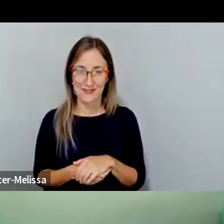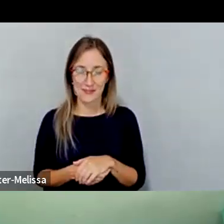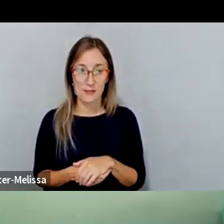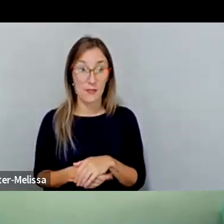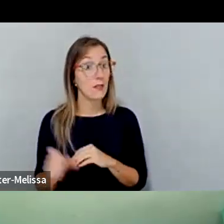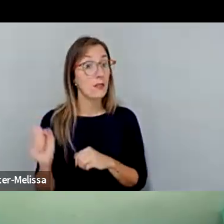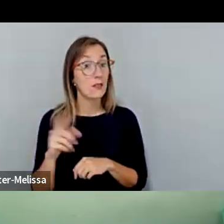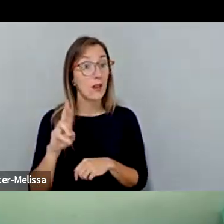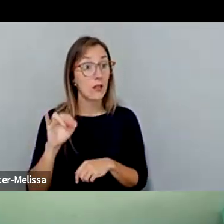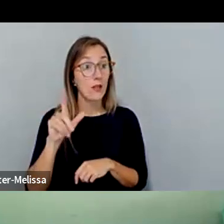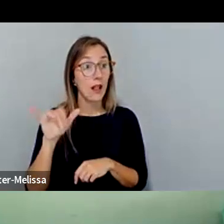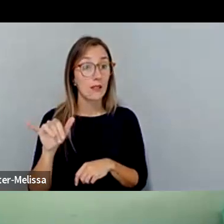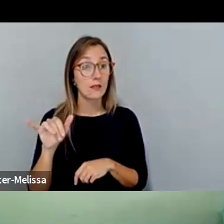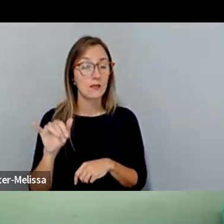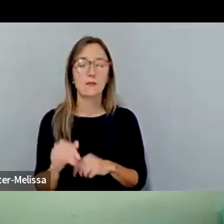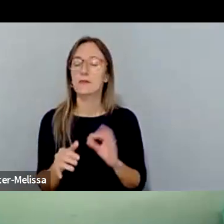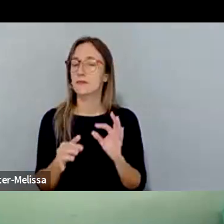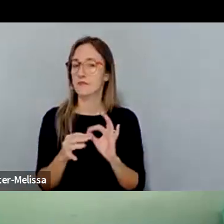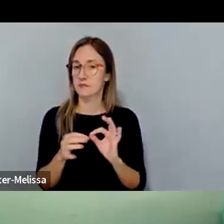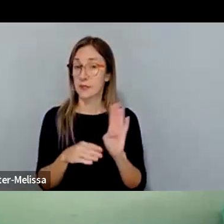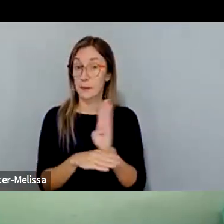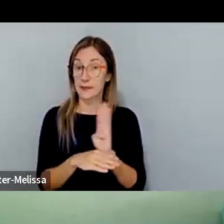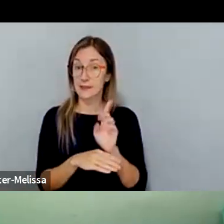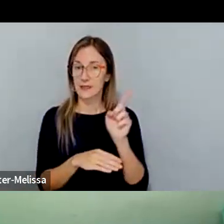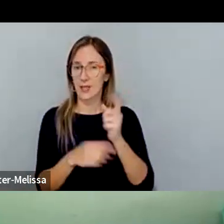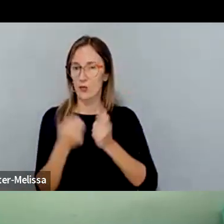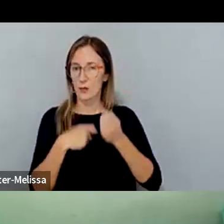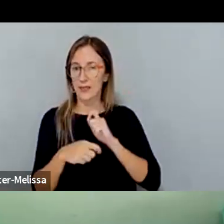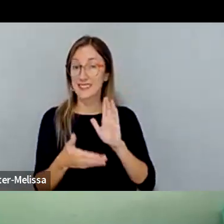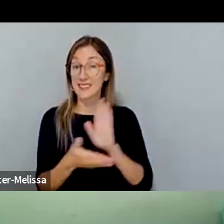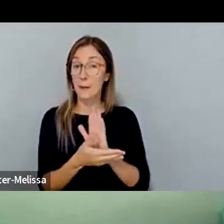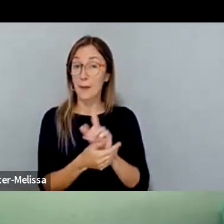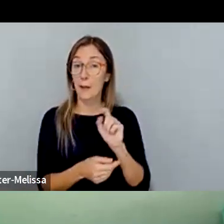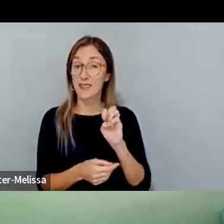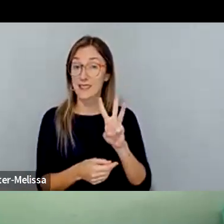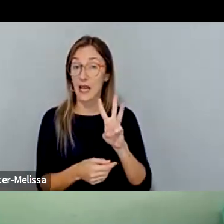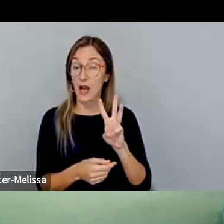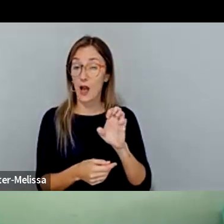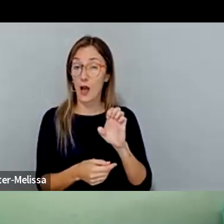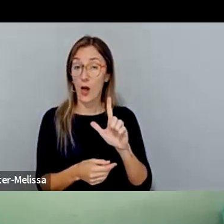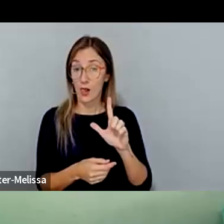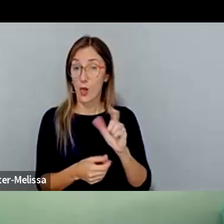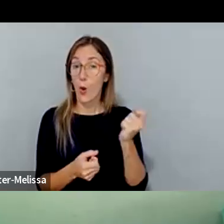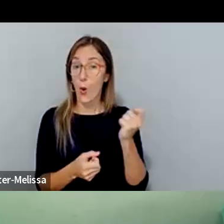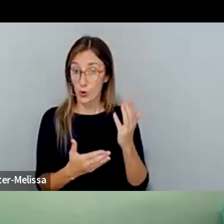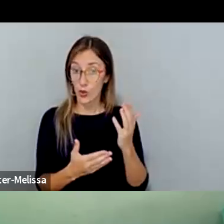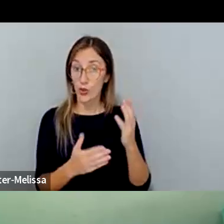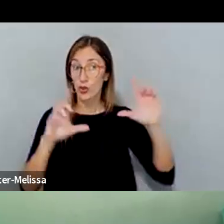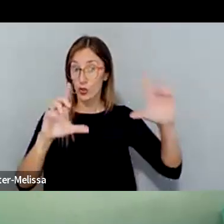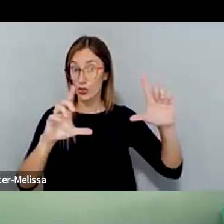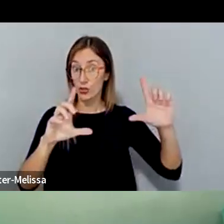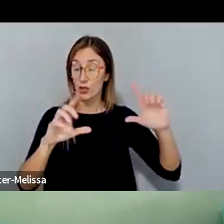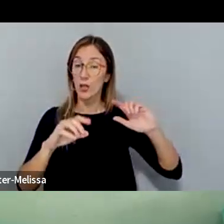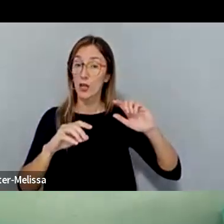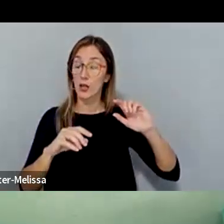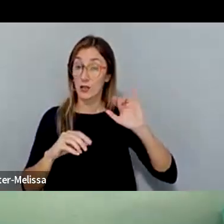sued. Rally?